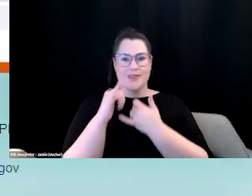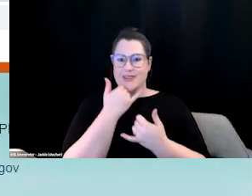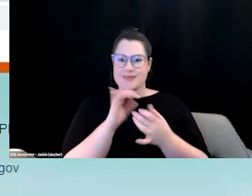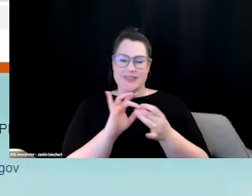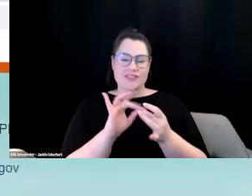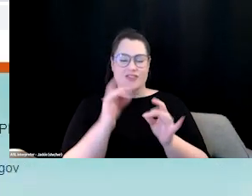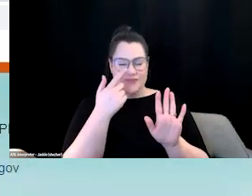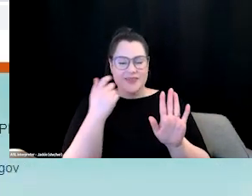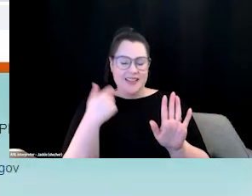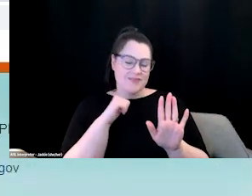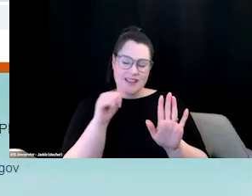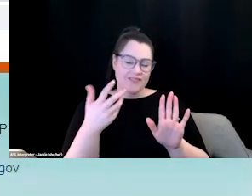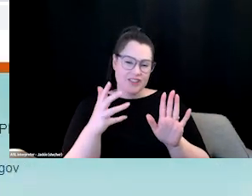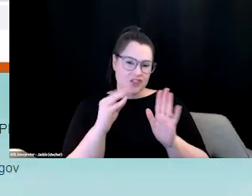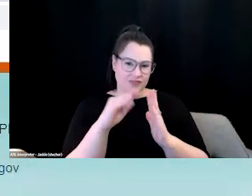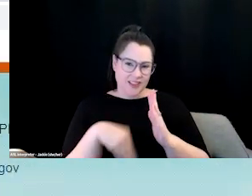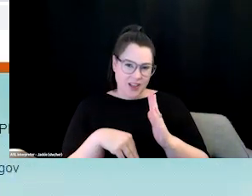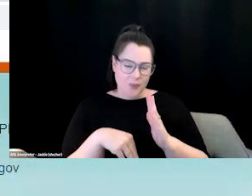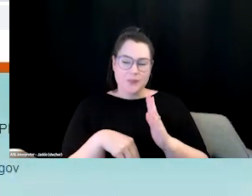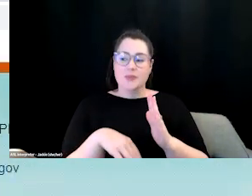I'm going to go click on Change Proposal Access.